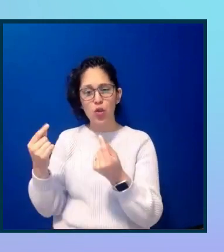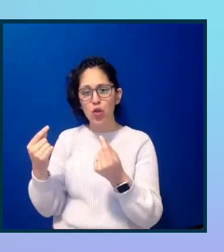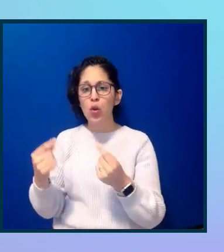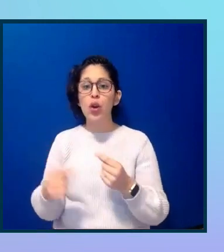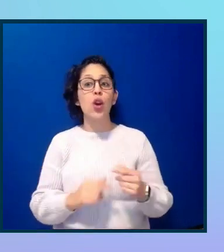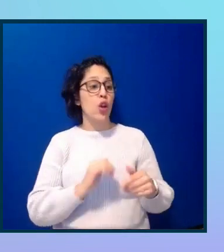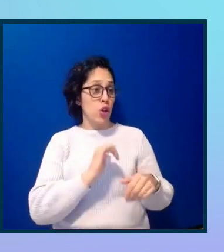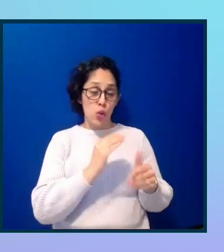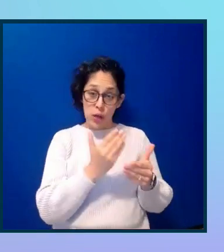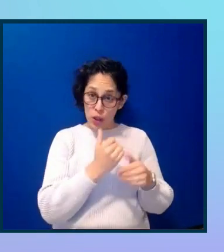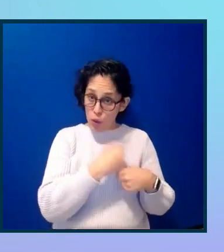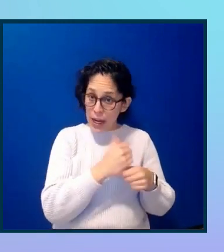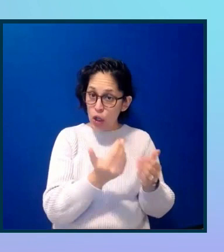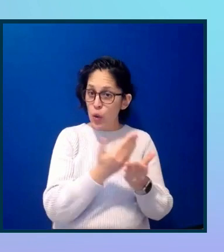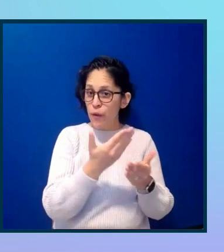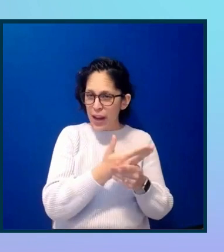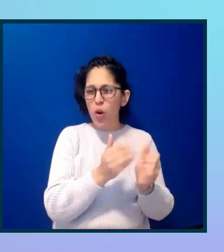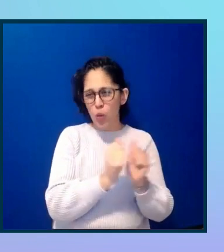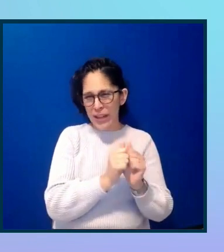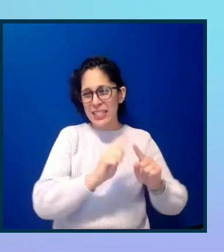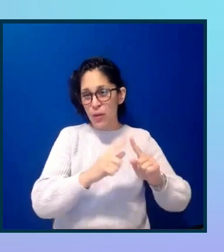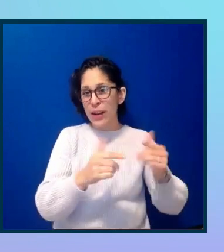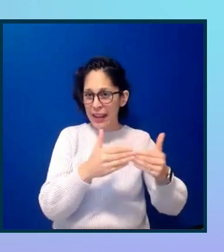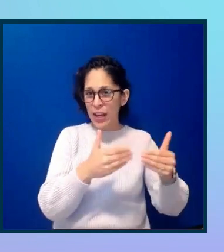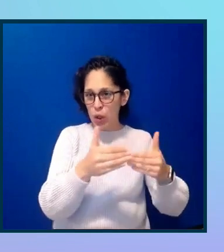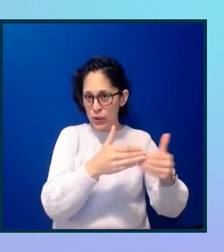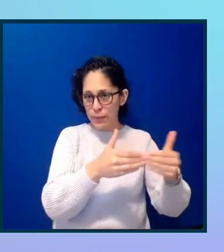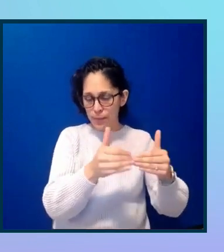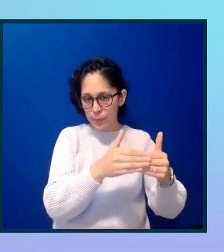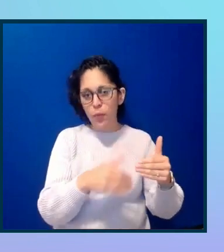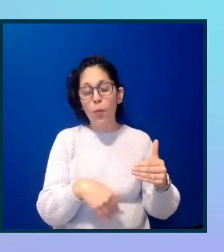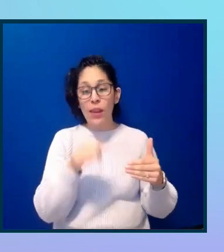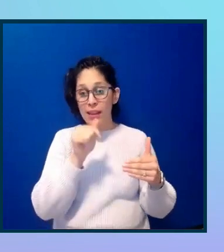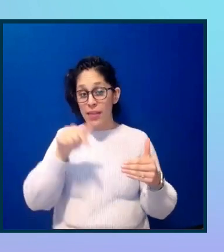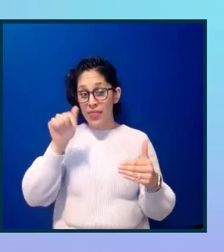with a bunch of different layers. And this tool has that capability